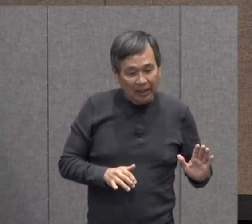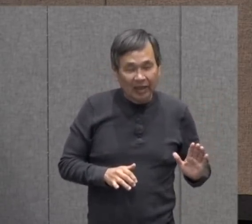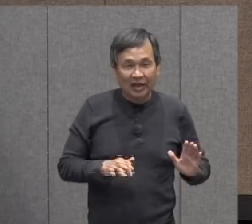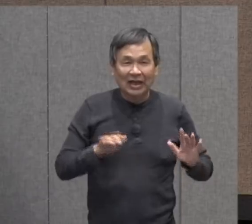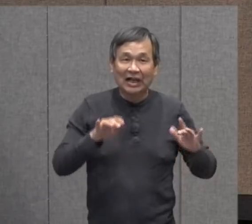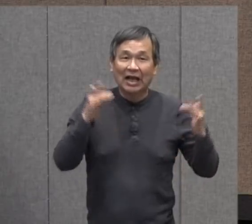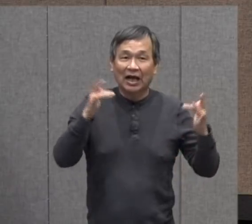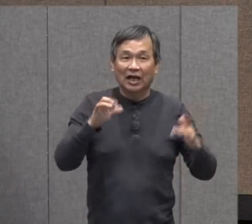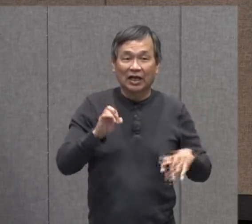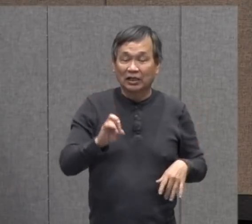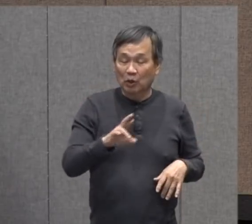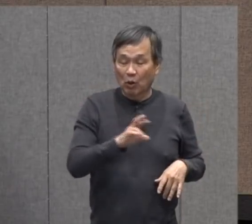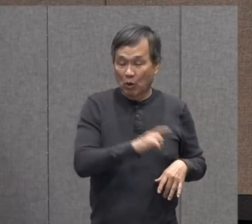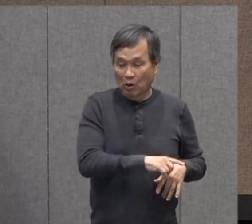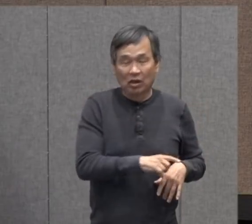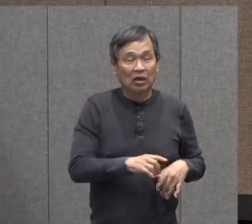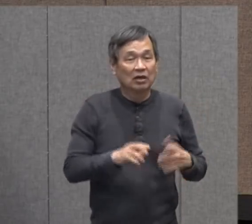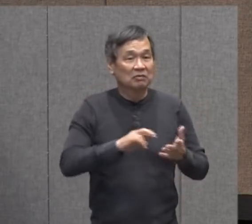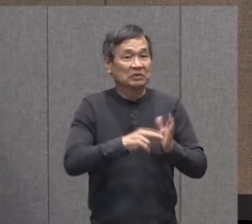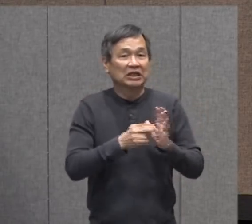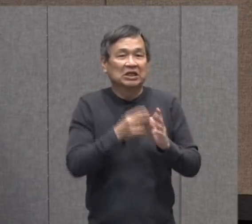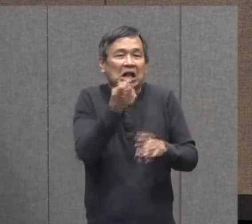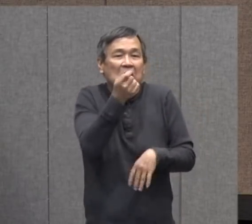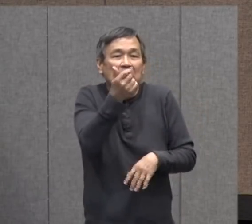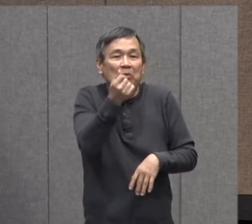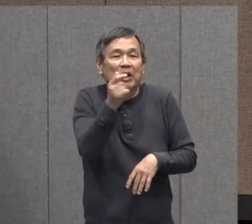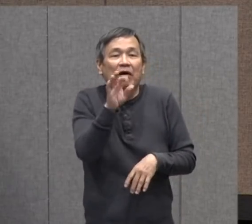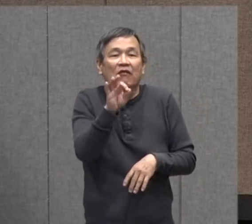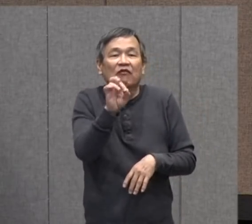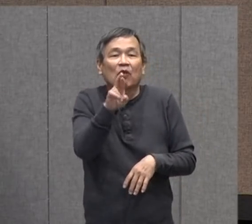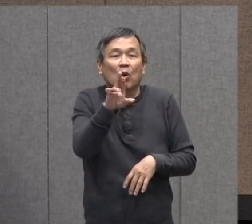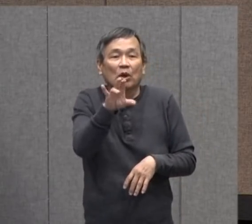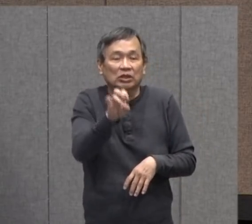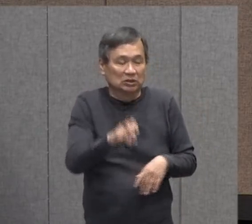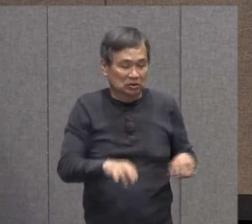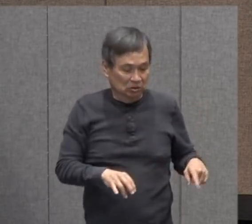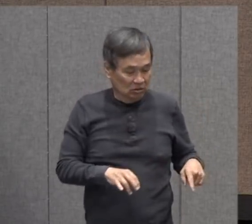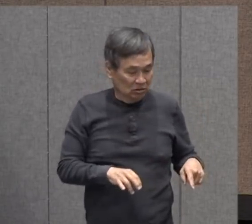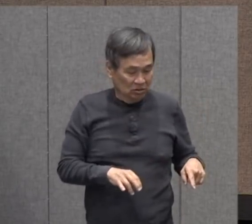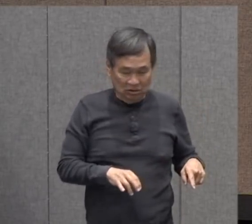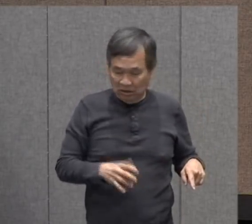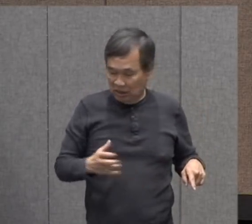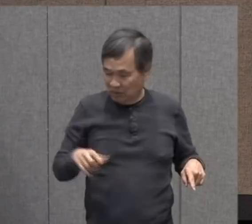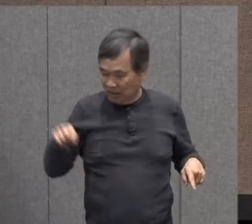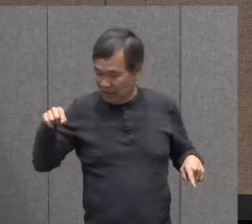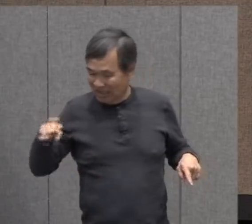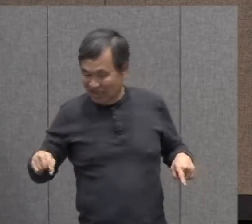Would I use a lot of force or a little force to get this moving at the same speed